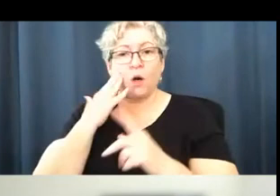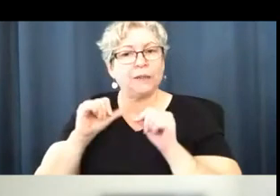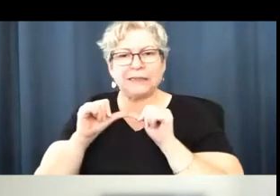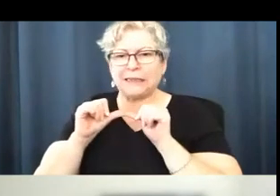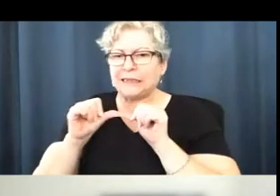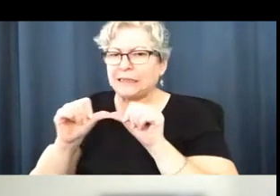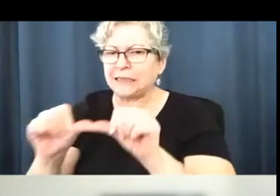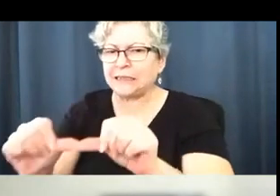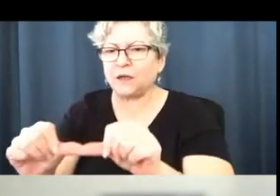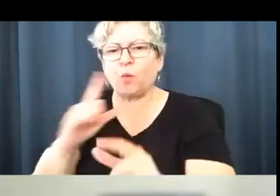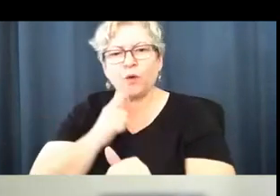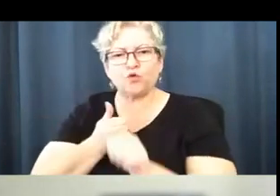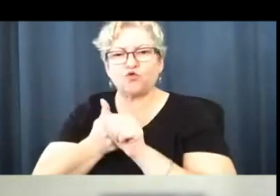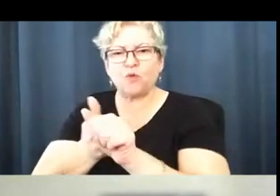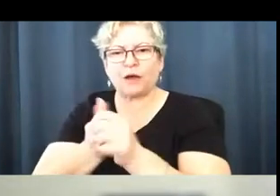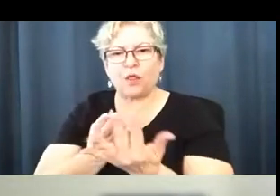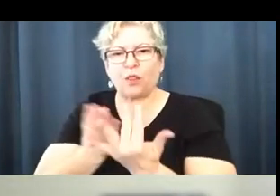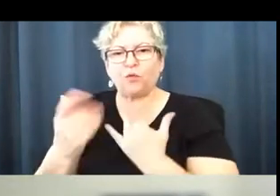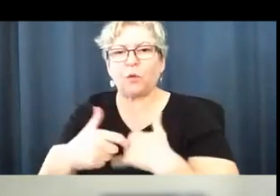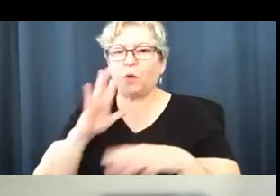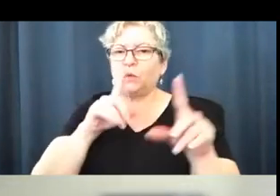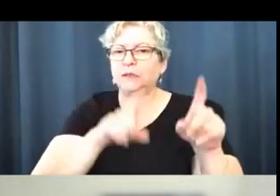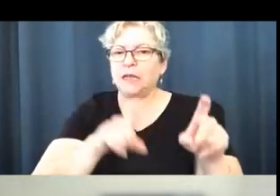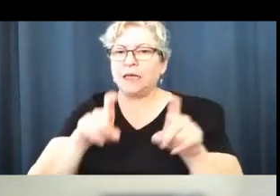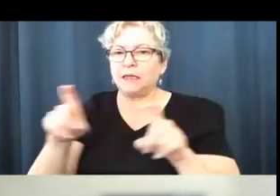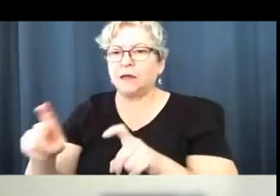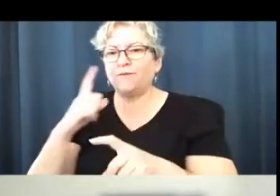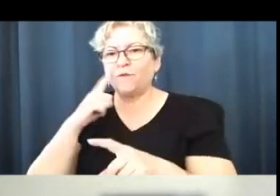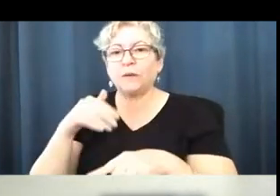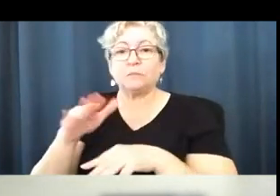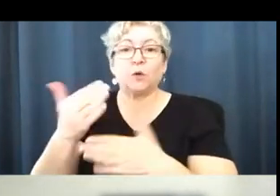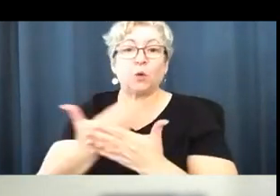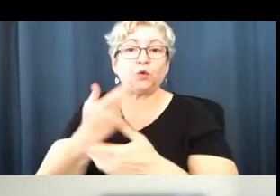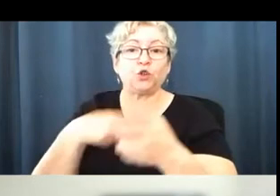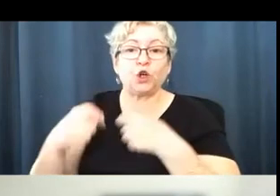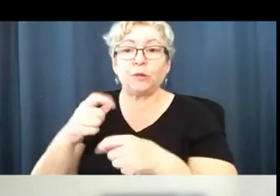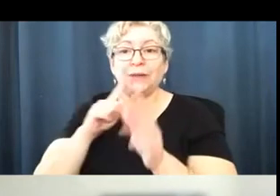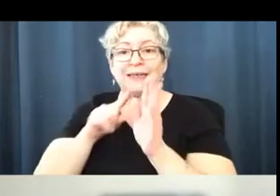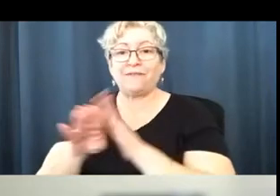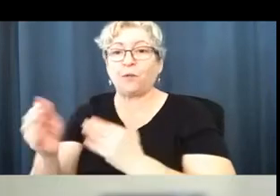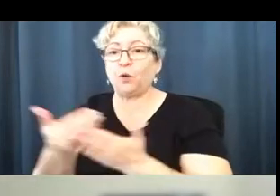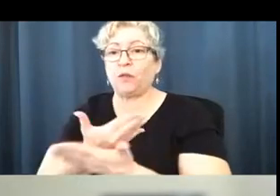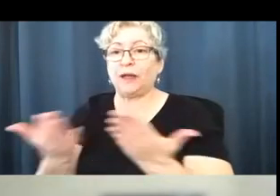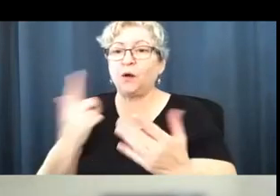We're gonna track that over time, we're gonna do testing as we're deploying changes, as we're developing new things. Let's fill out that report card